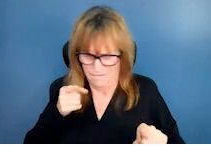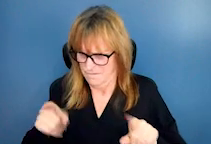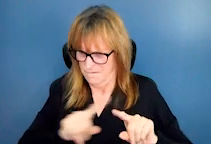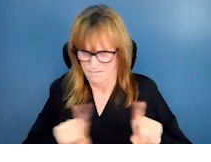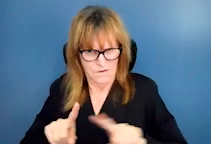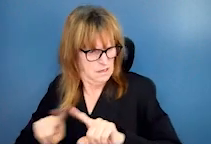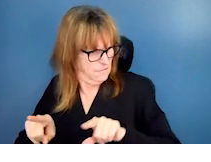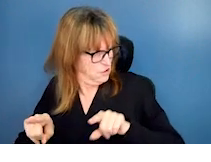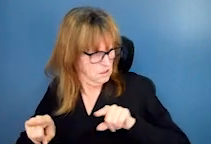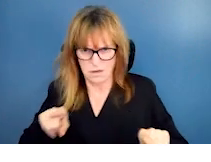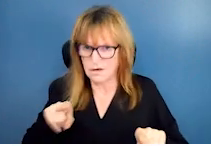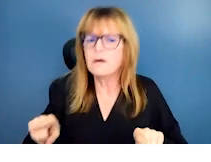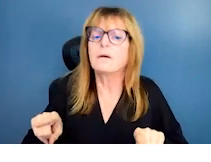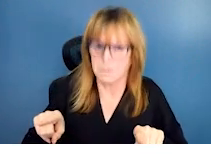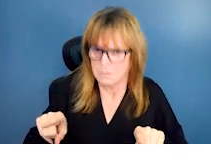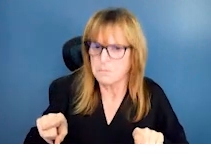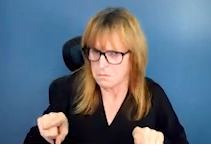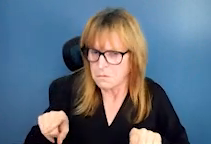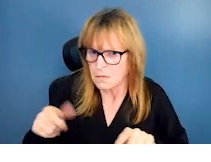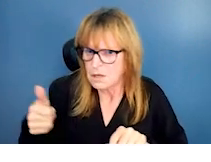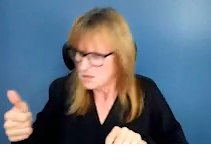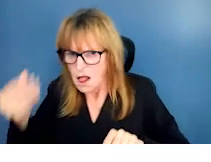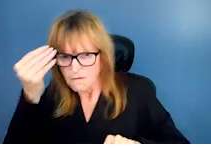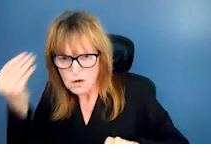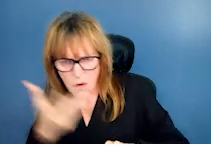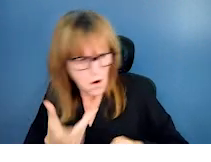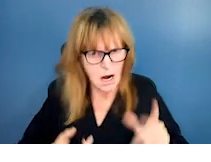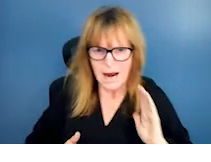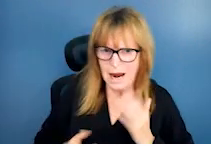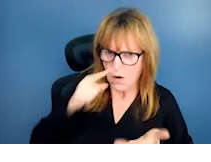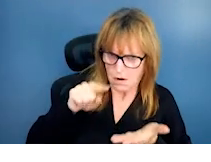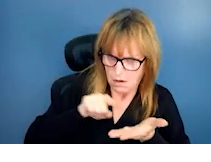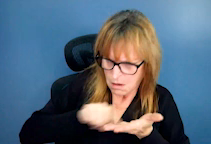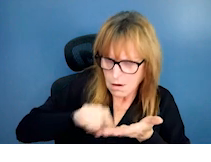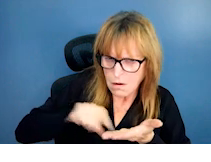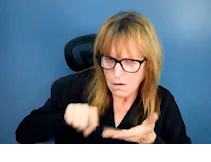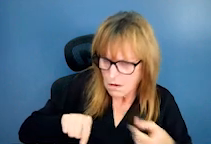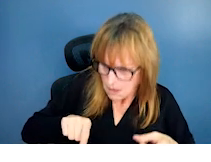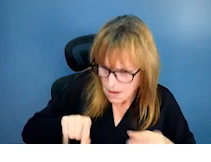and what we find under your COIN, the CVITP Grant team will follow-up